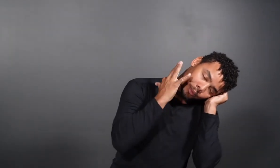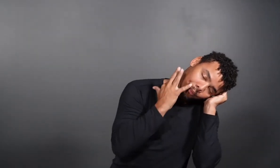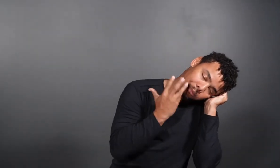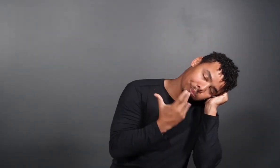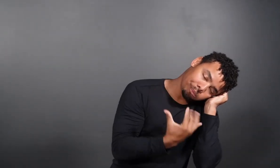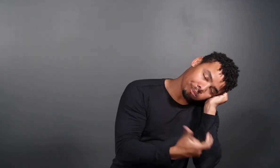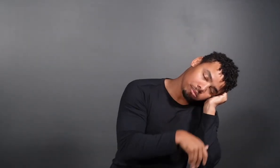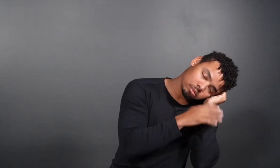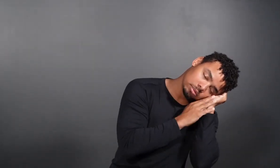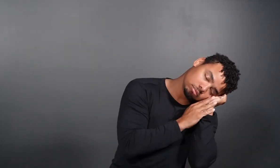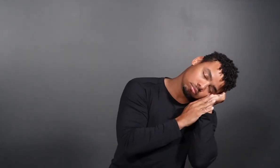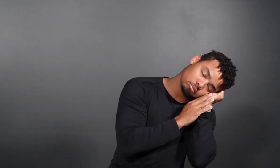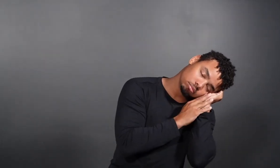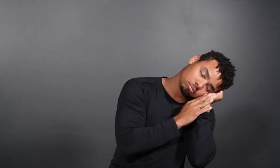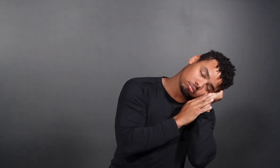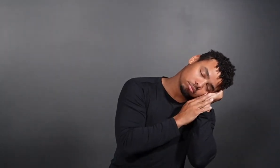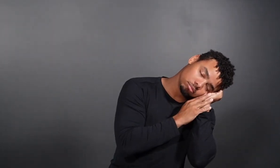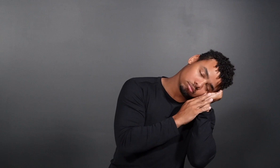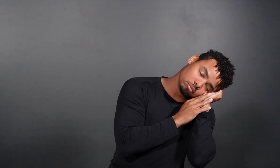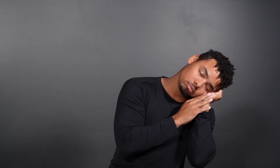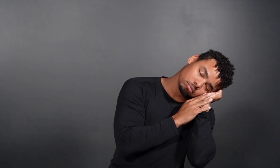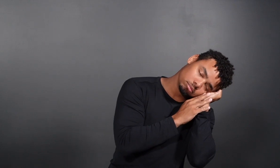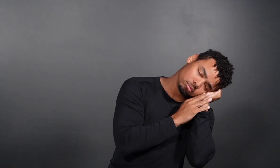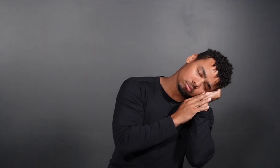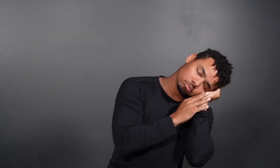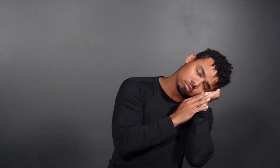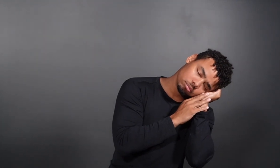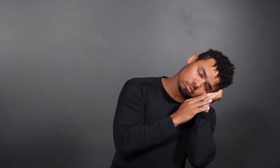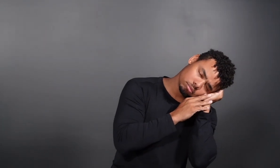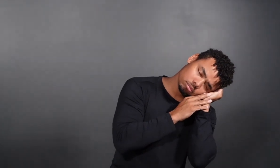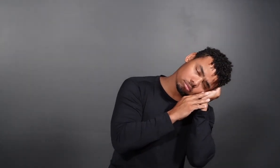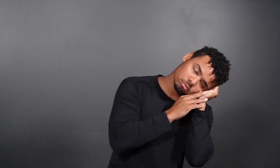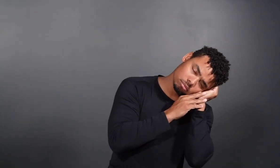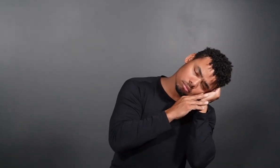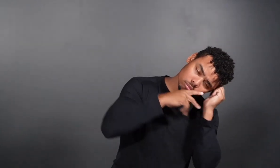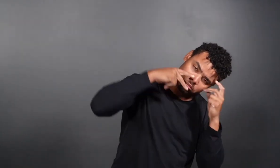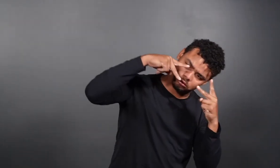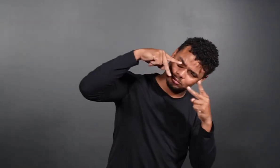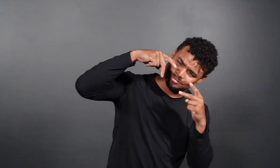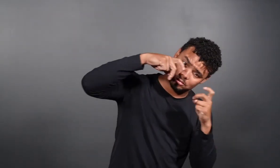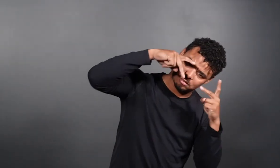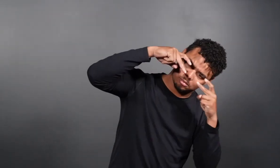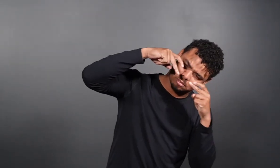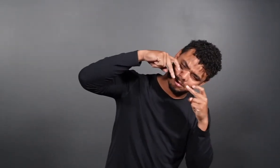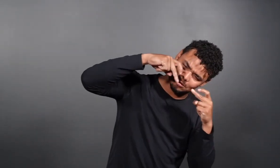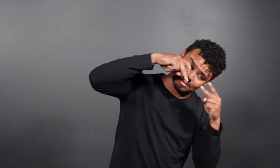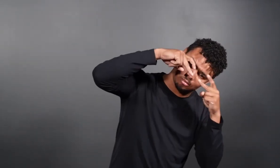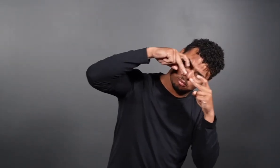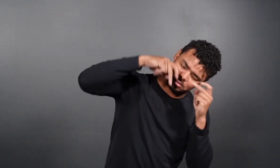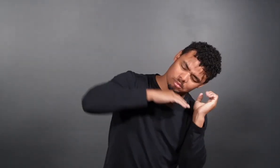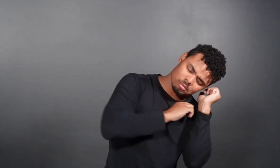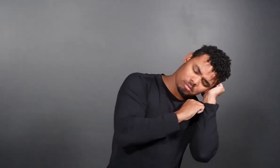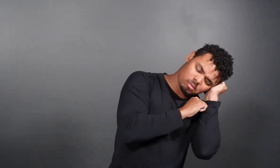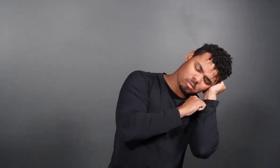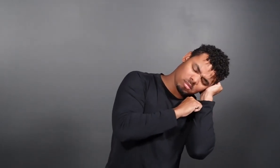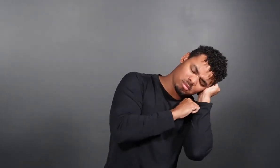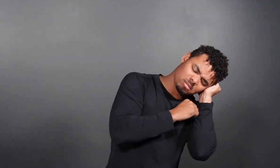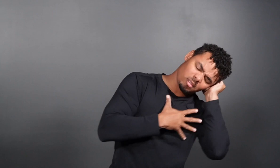in a pile of curls and off to sleep she goes a rocking motion her eyelids pulsing a rocking motion